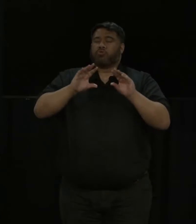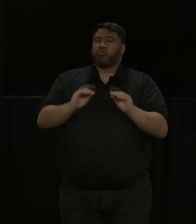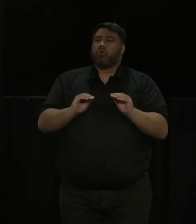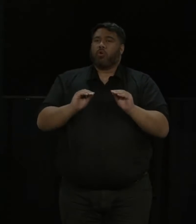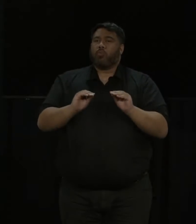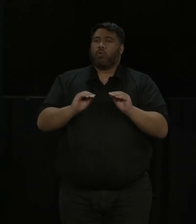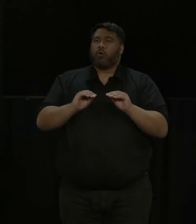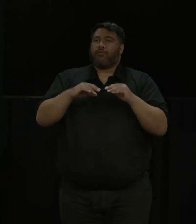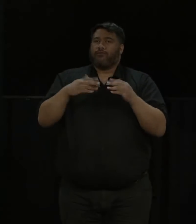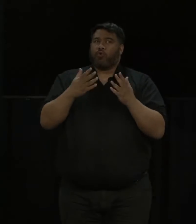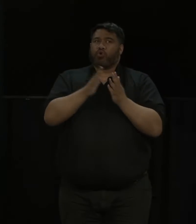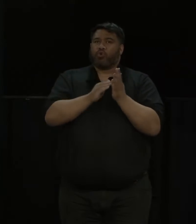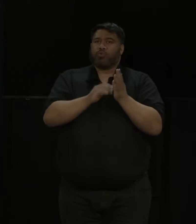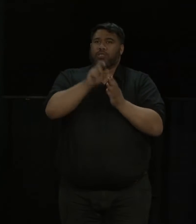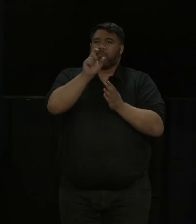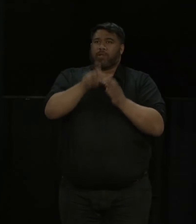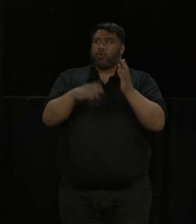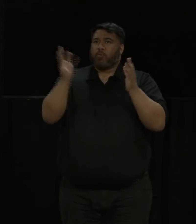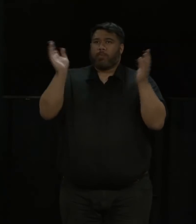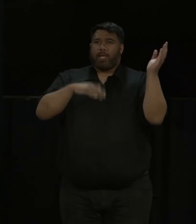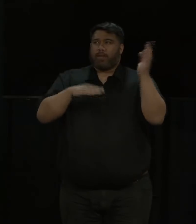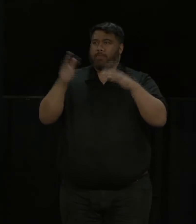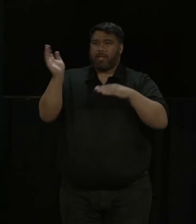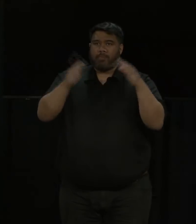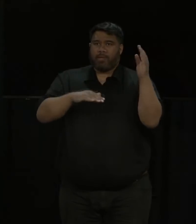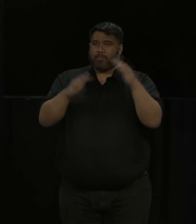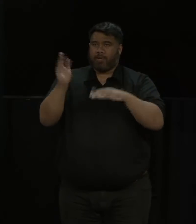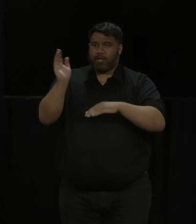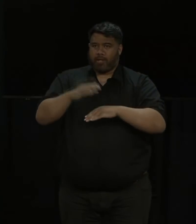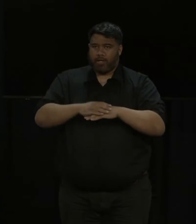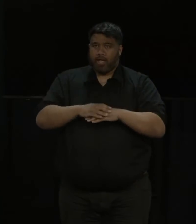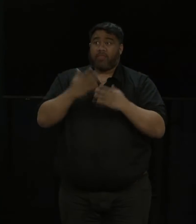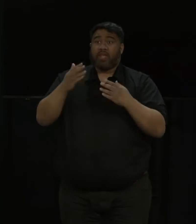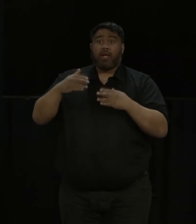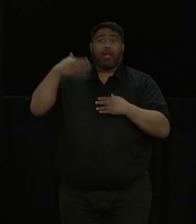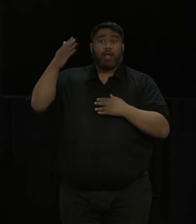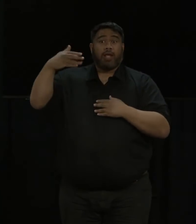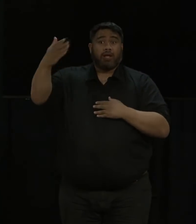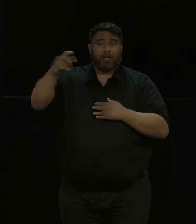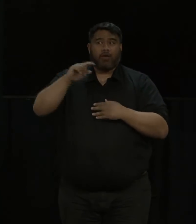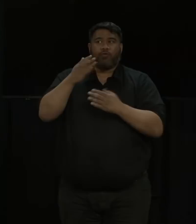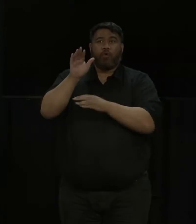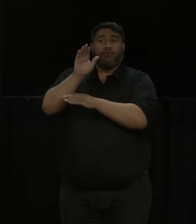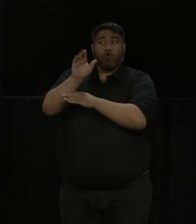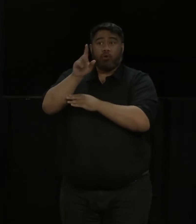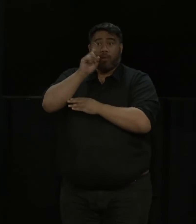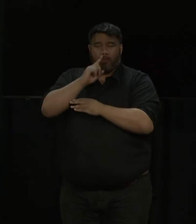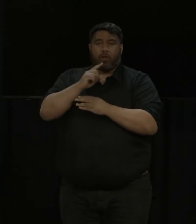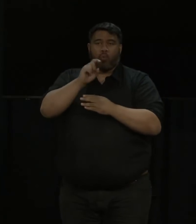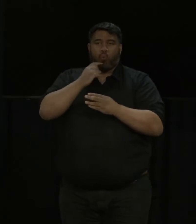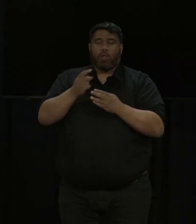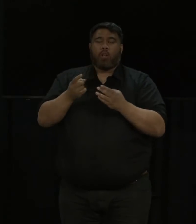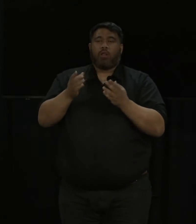remove the requirement for managed isolation and quarantine for most travellers arriving into New Zealand.